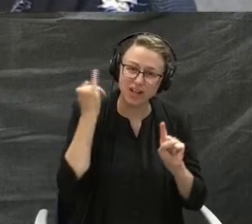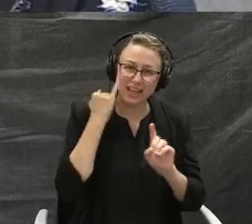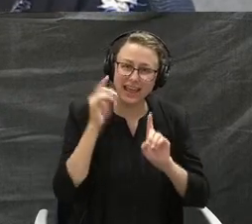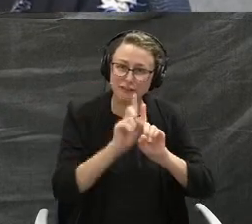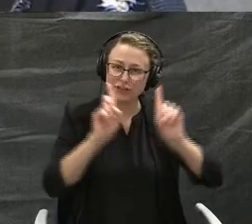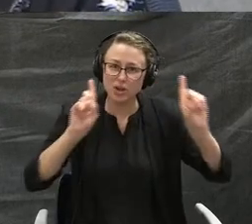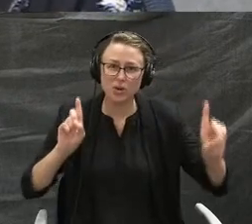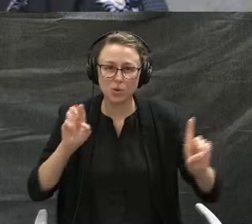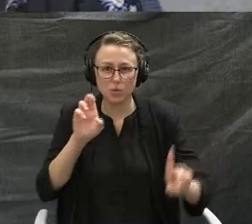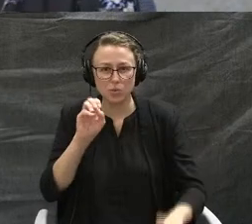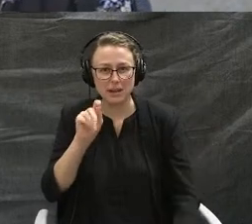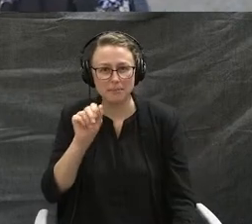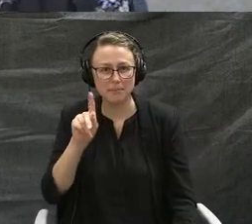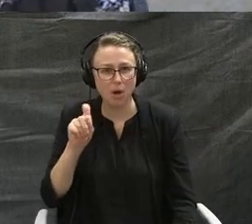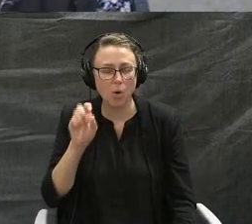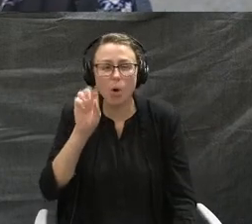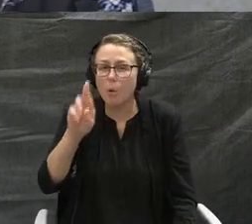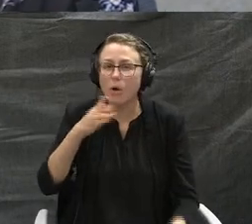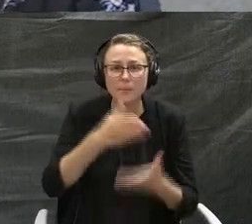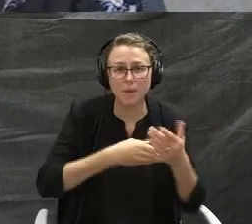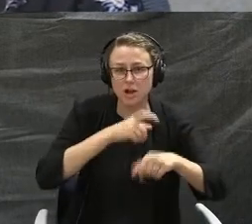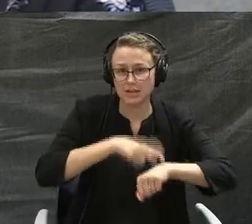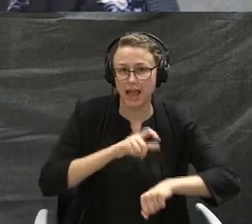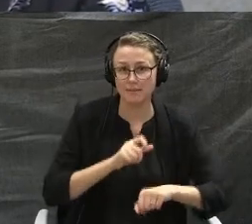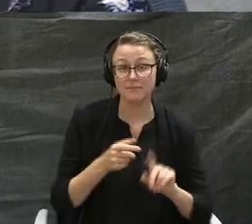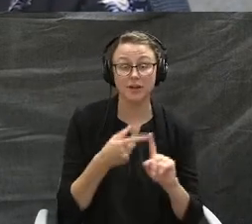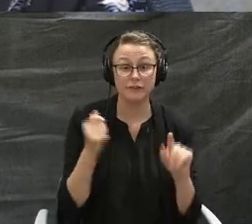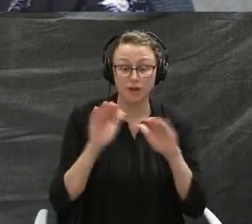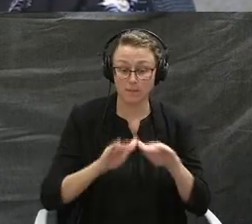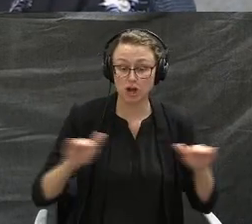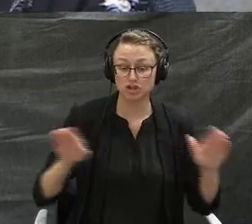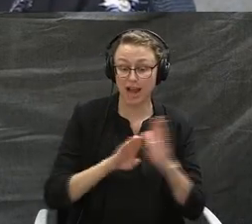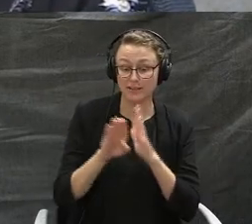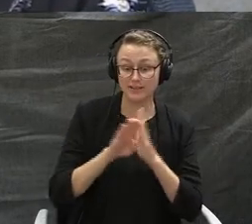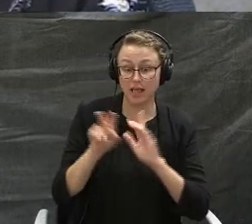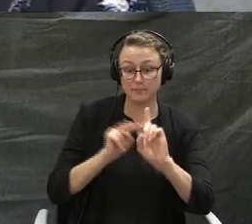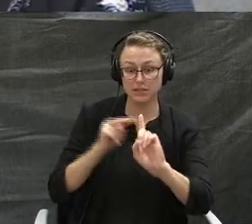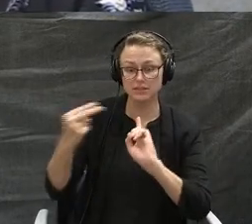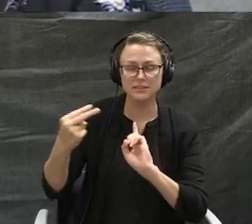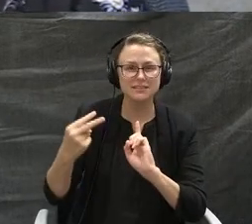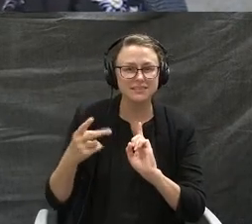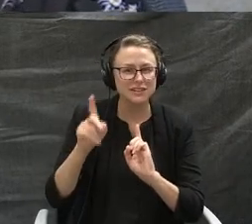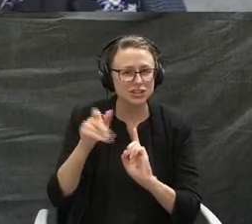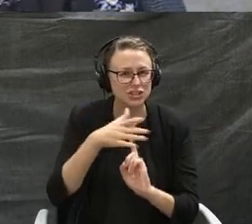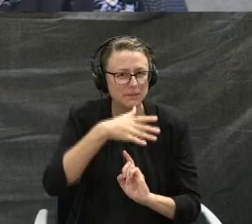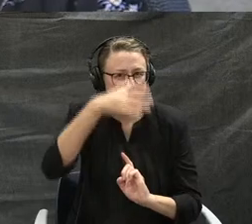part time. From a child development perspective, stirred parents of these children withdraw their kids